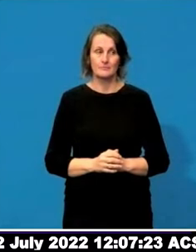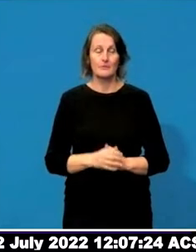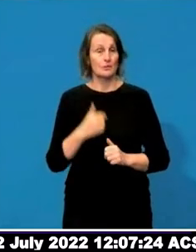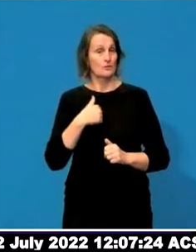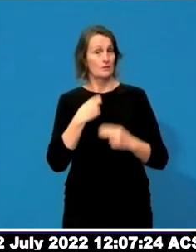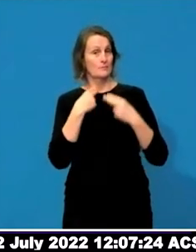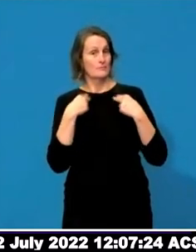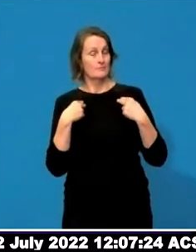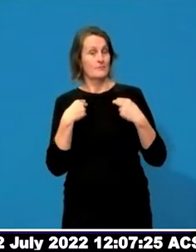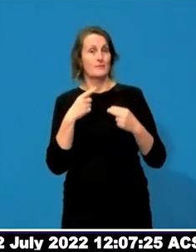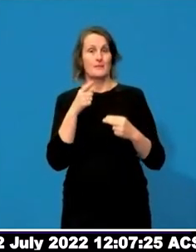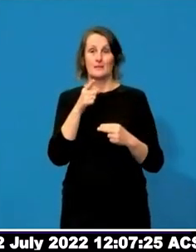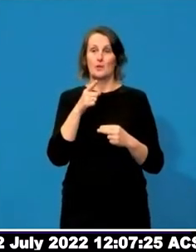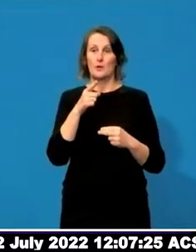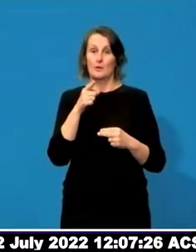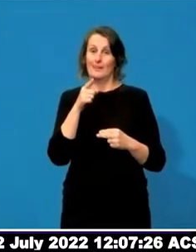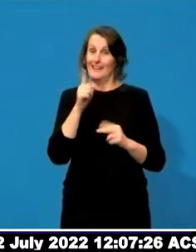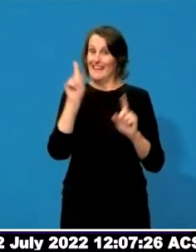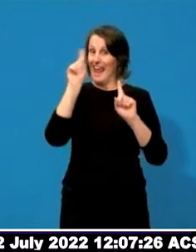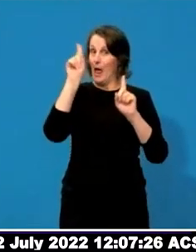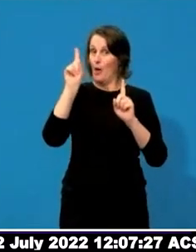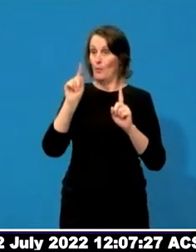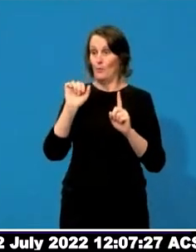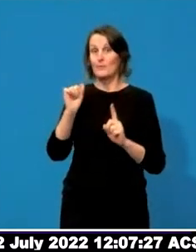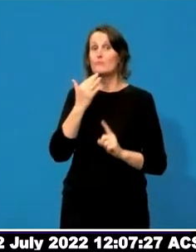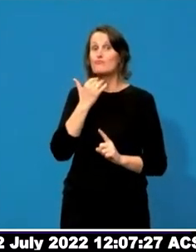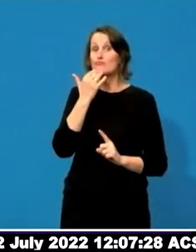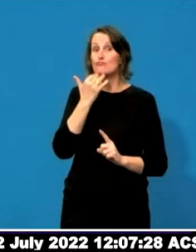"manipulating the price guide" to one where you think